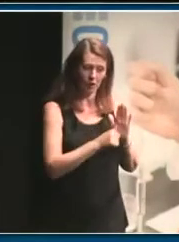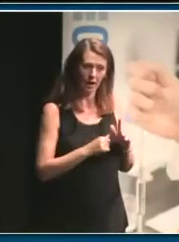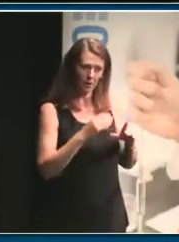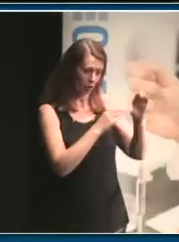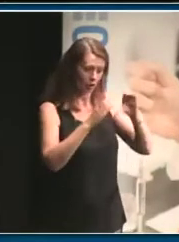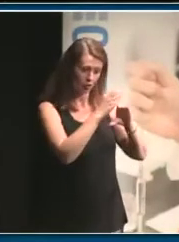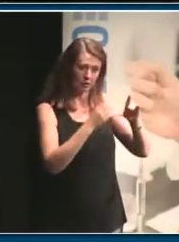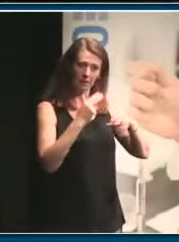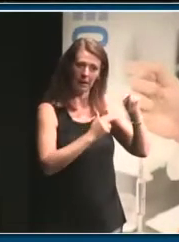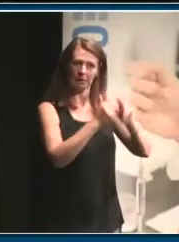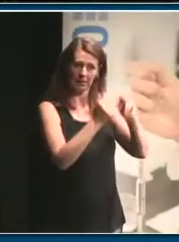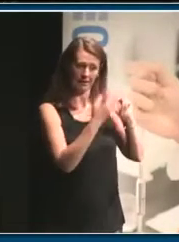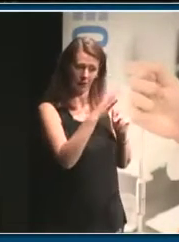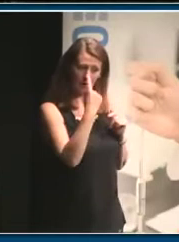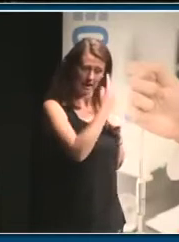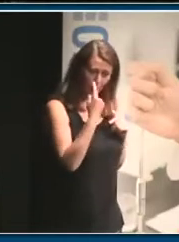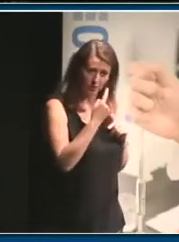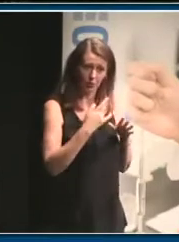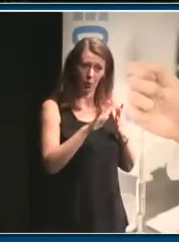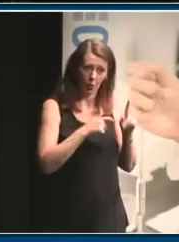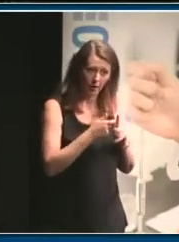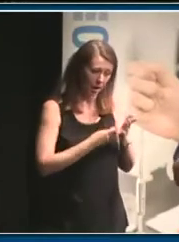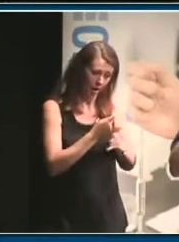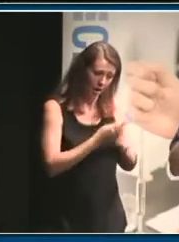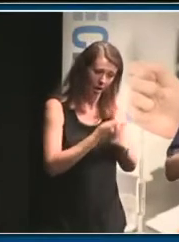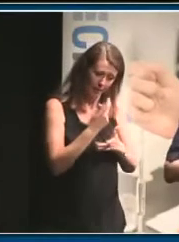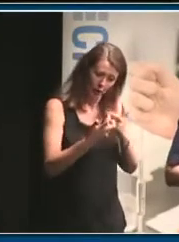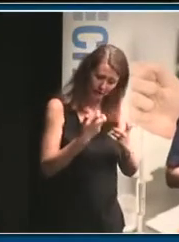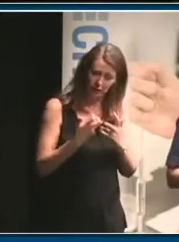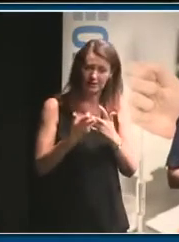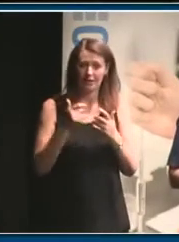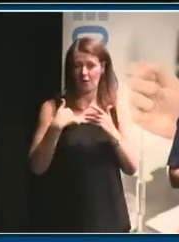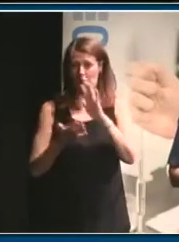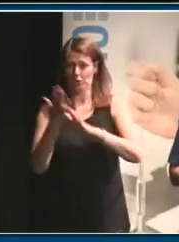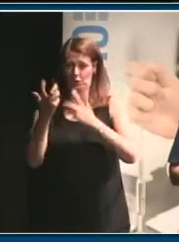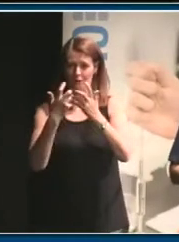industry, 40 hours a week, paid my own tuition and went to the University of Massachusetts, Boston.